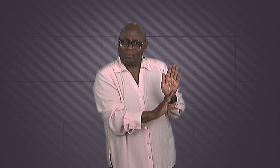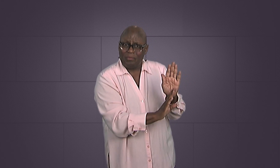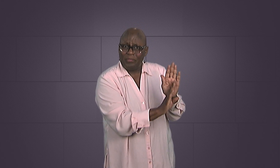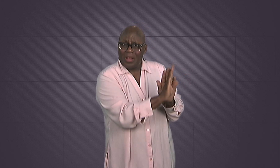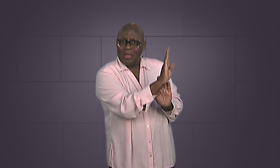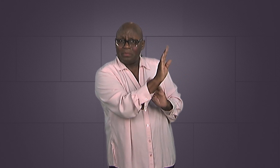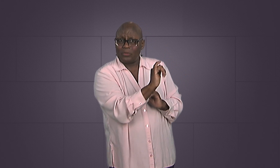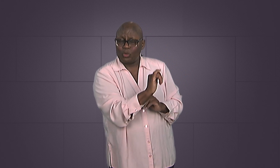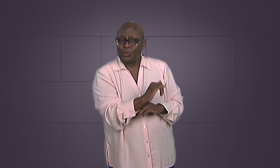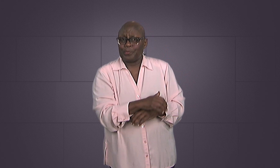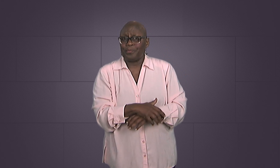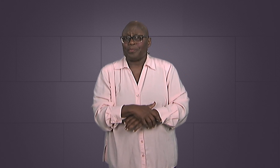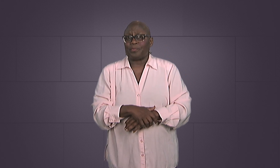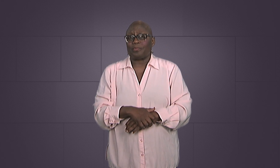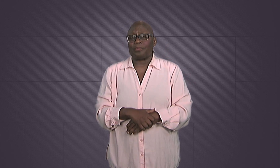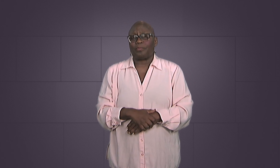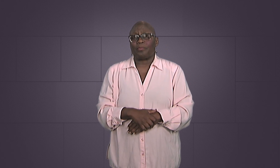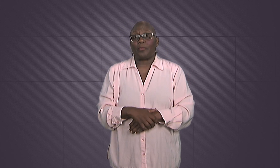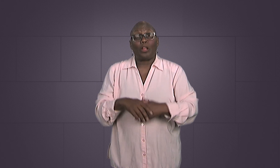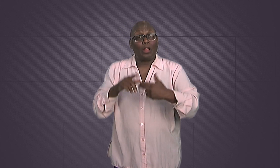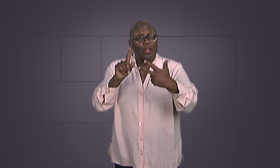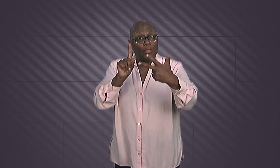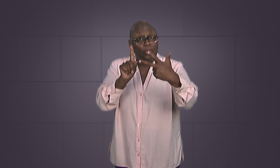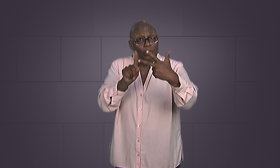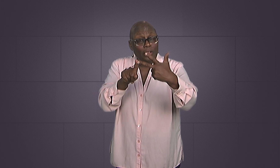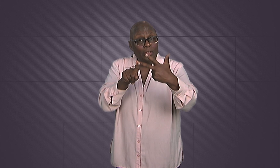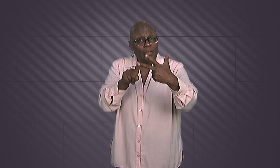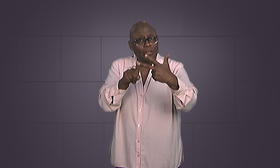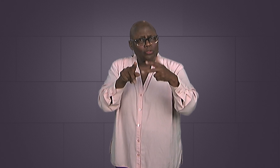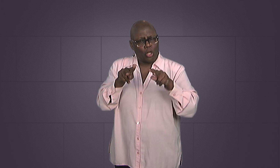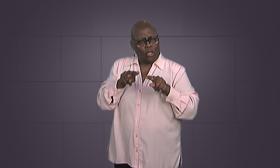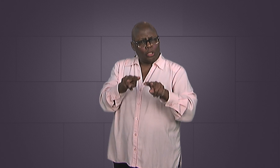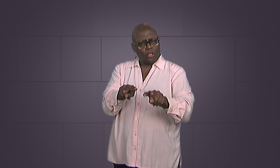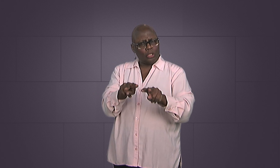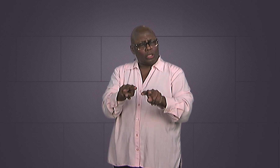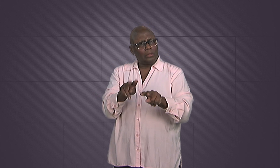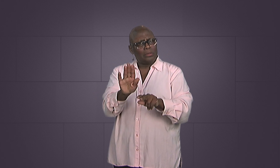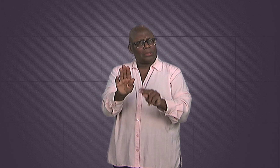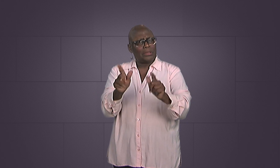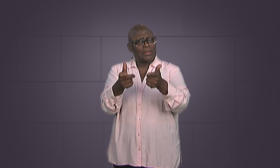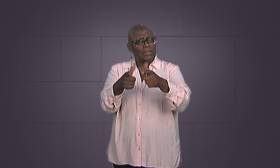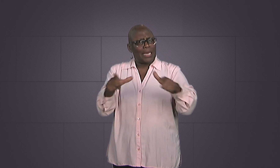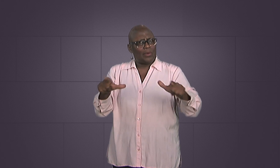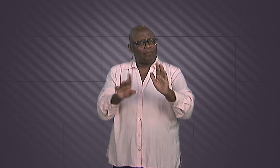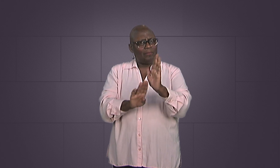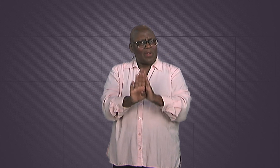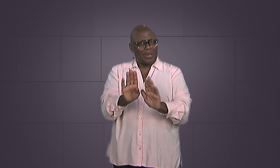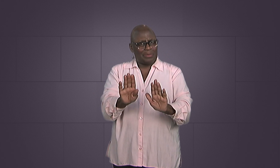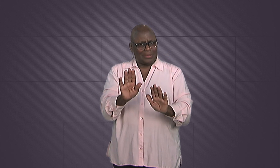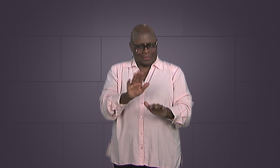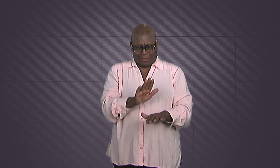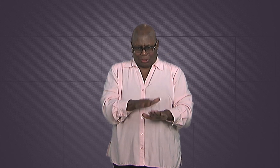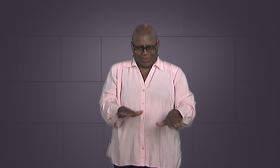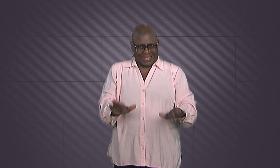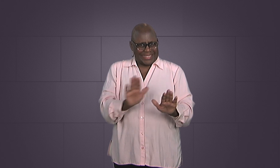for all children. And third, looking at the language development needs